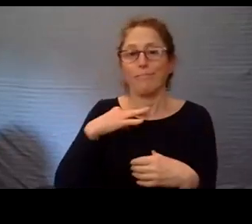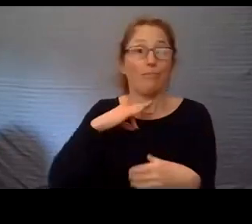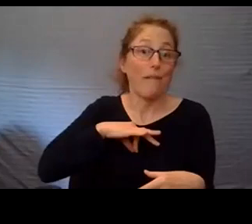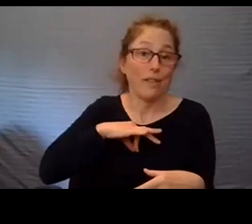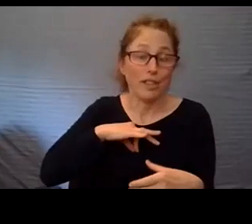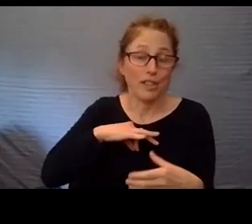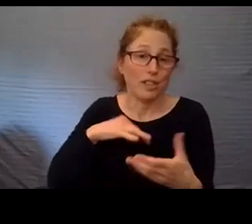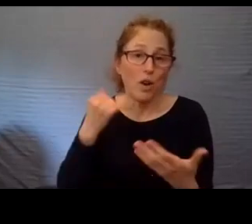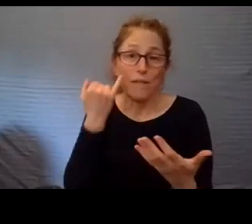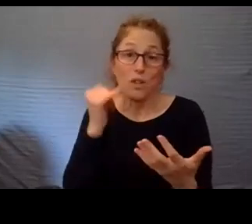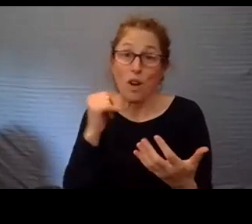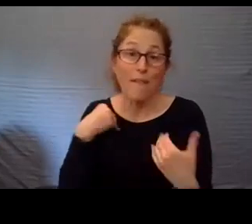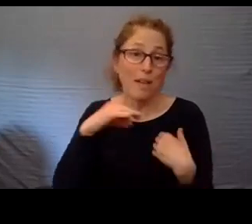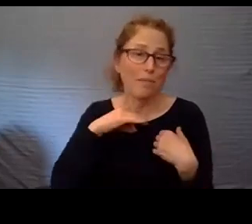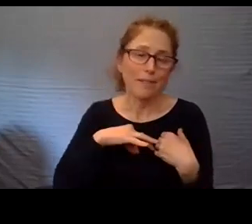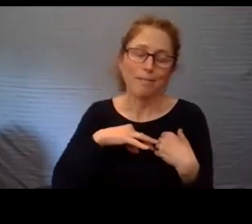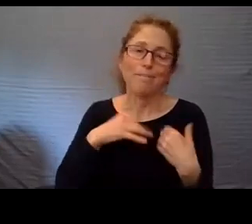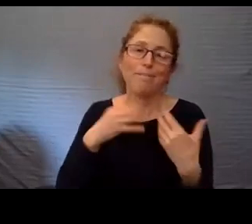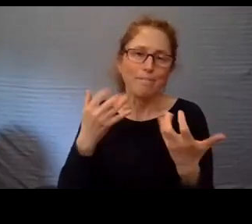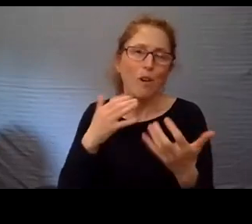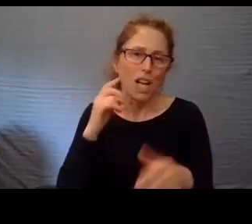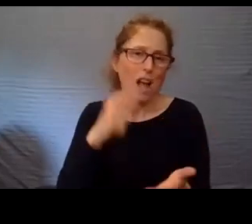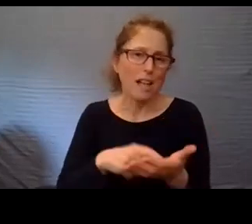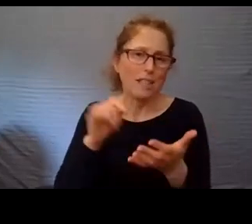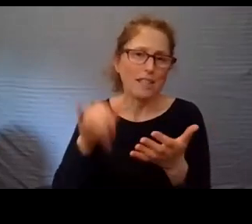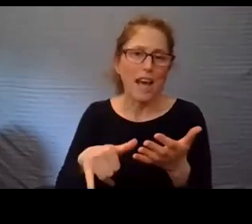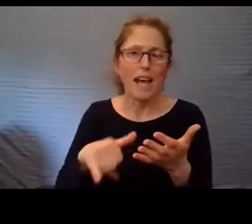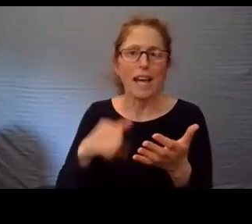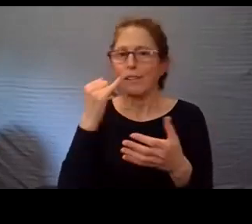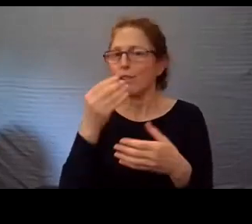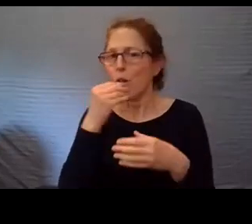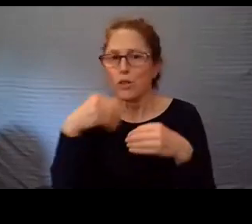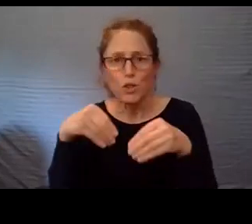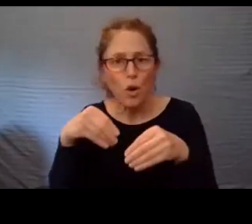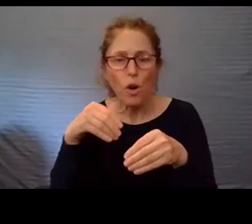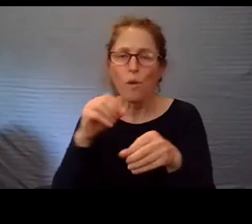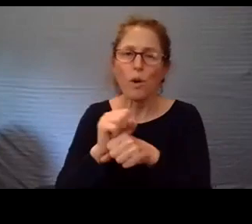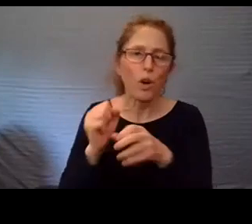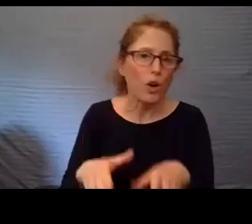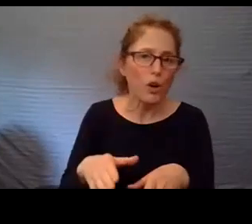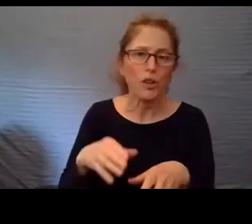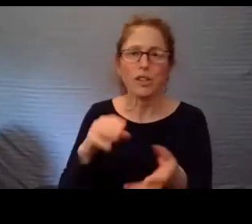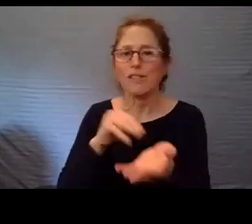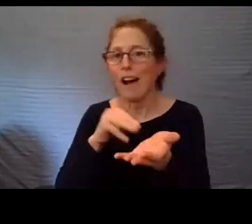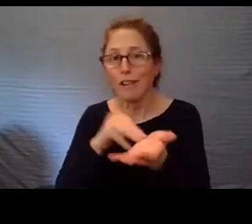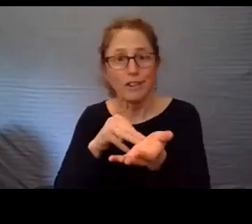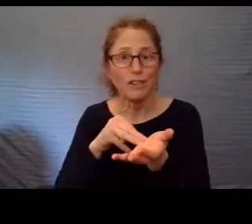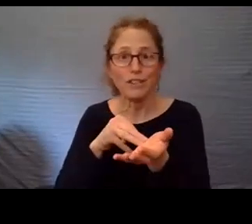Whether they be restaurant workers doctors and nurses, grocery store employees, anything, thank you for being out there.